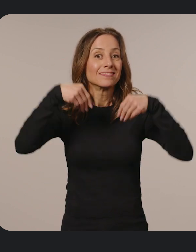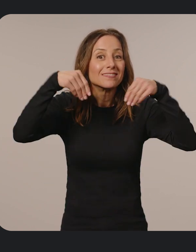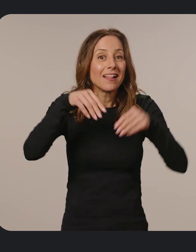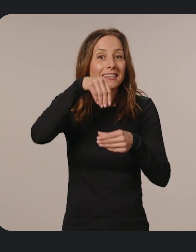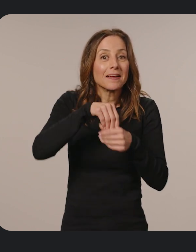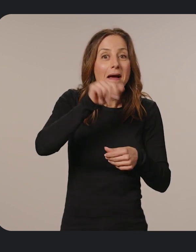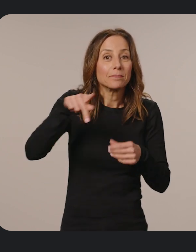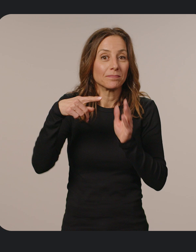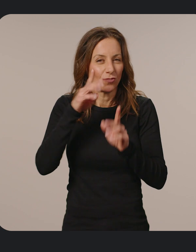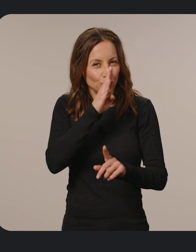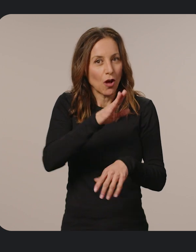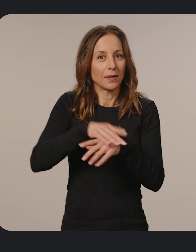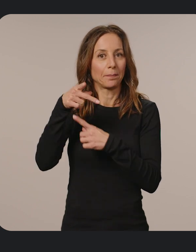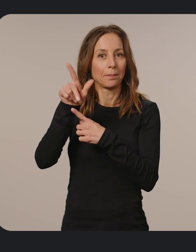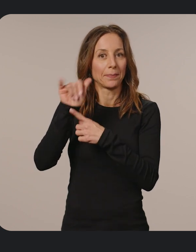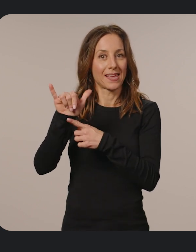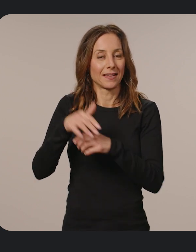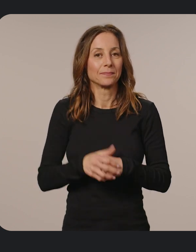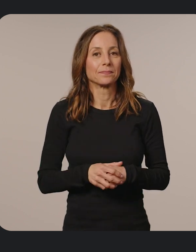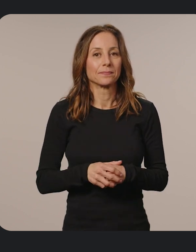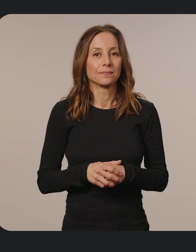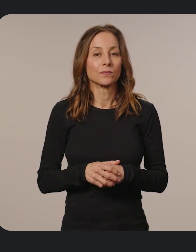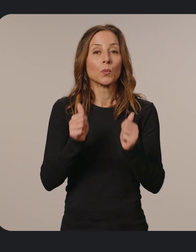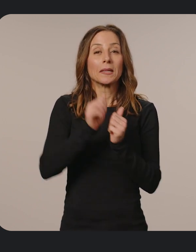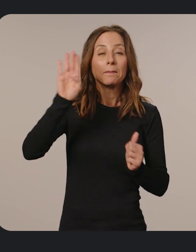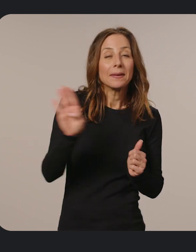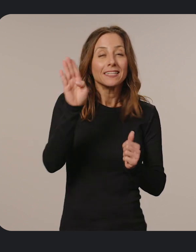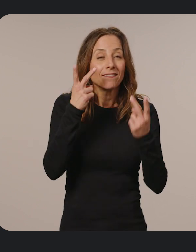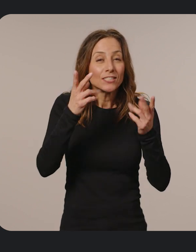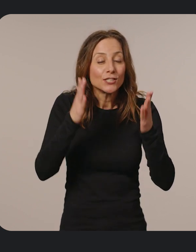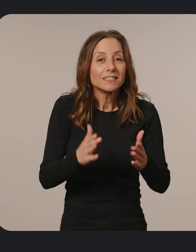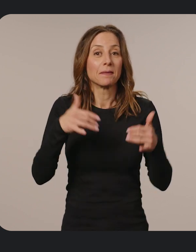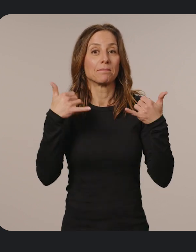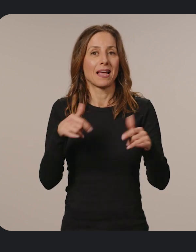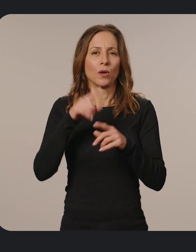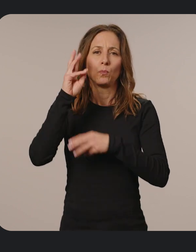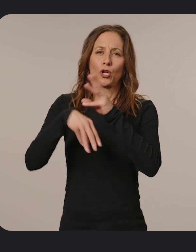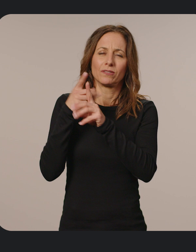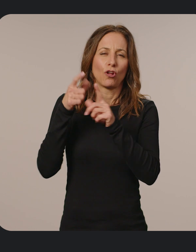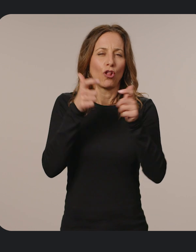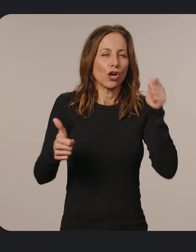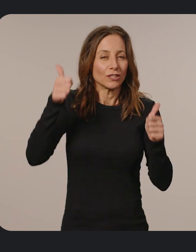allow you to sell your in-app items directly on Play. With billions of visitors, Play is one of the world's largest